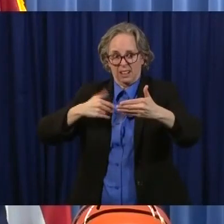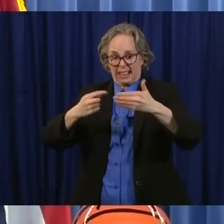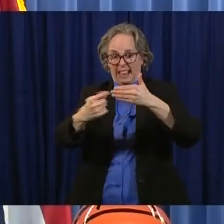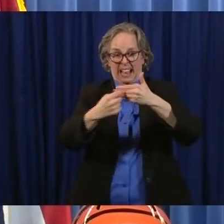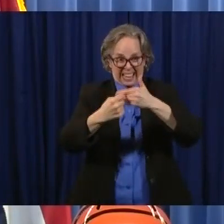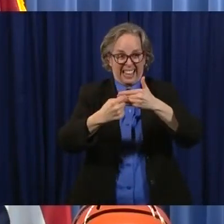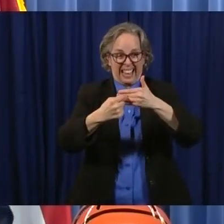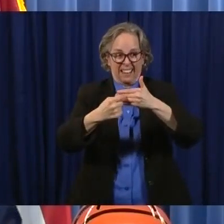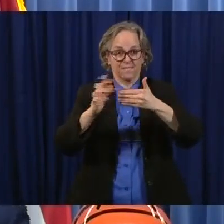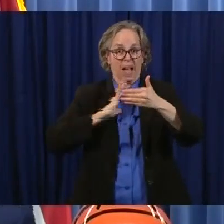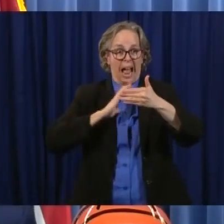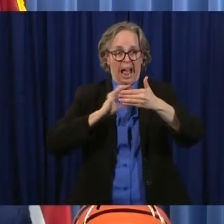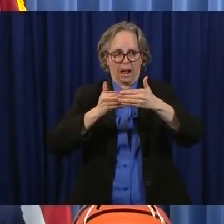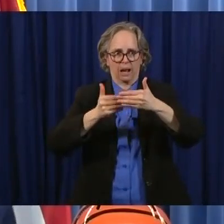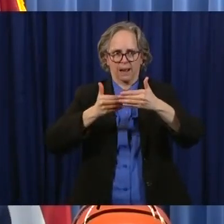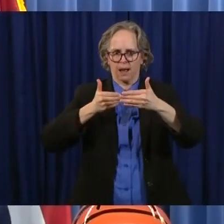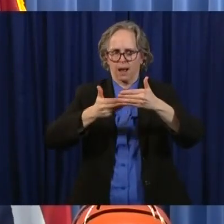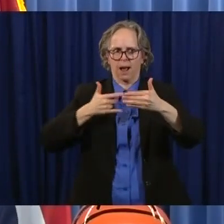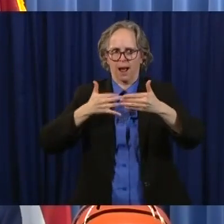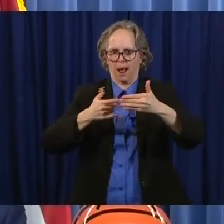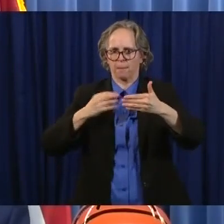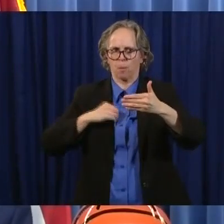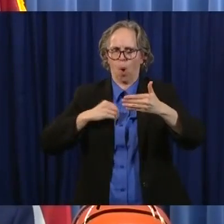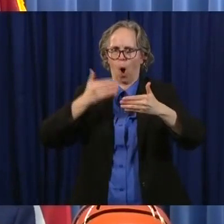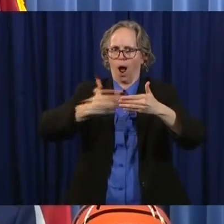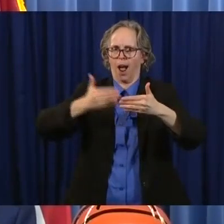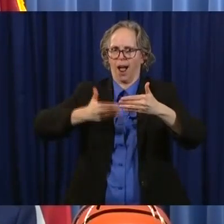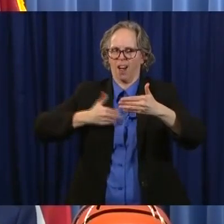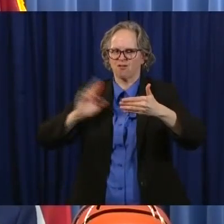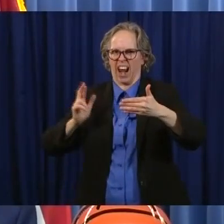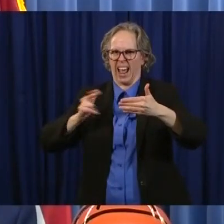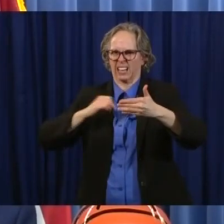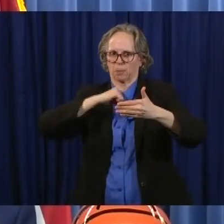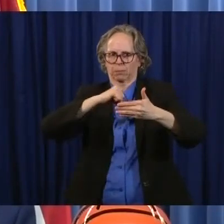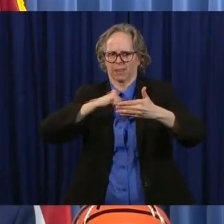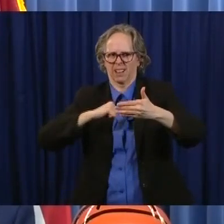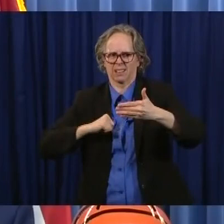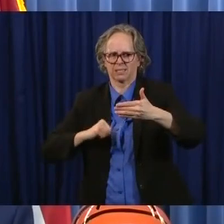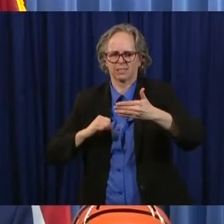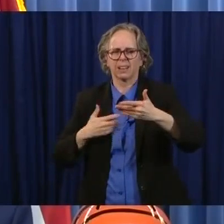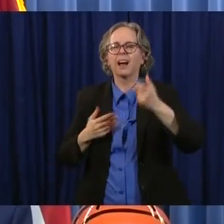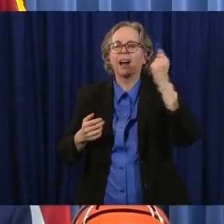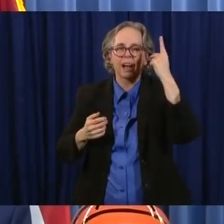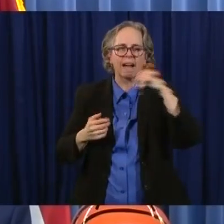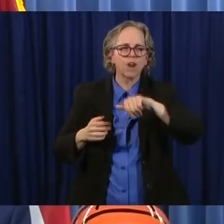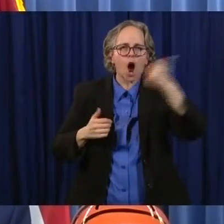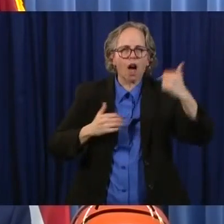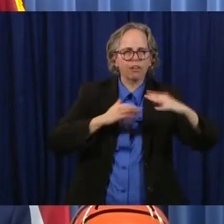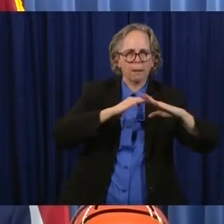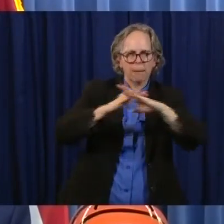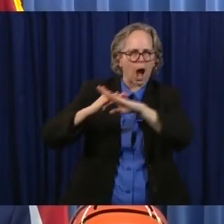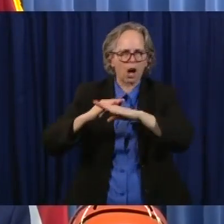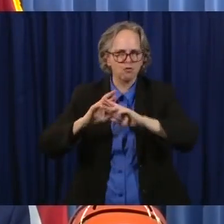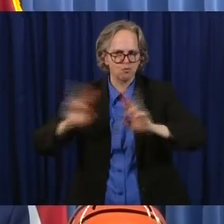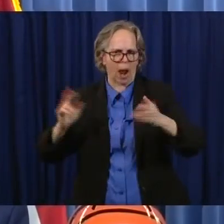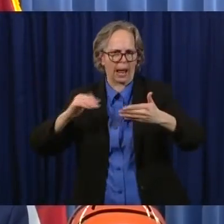BARRIERS OR MULTIPLE SHIELDS. JUST BECAUSE YOU CAN GET THROUGH ONE BARRIER DOESN'T MEAN YOU GET THROUGH OTHER ONES. IF ONE OF THOSE BARRIERS